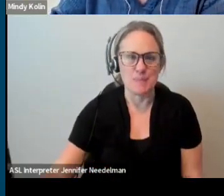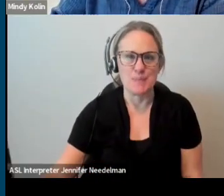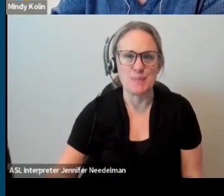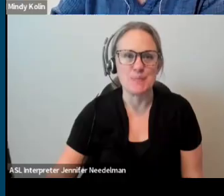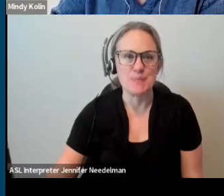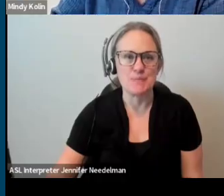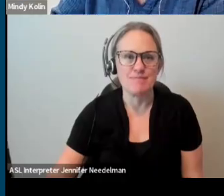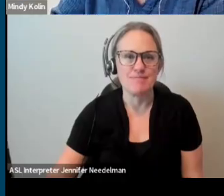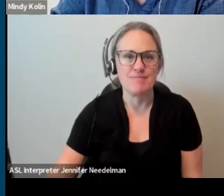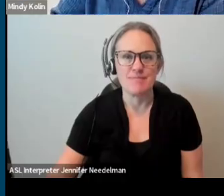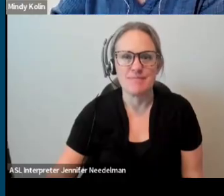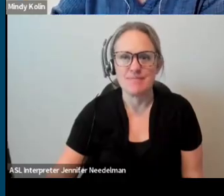Let's see.